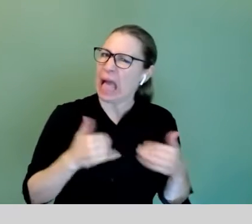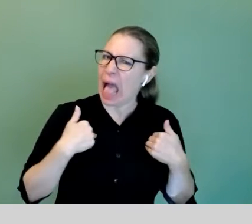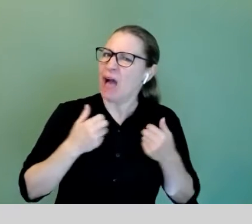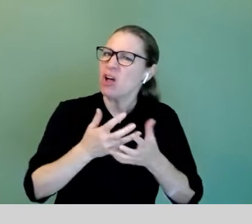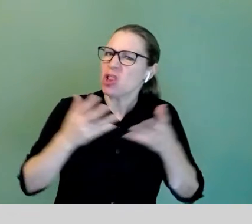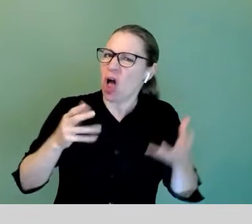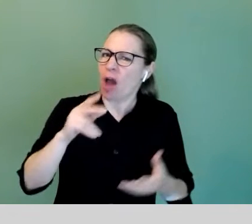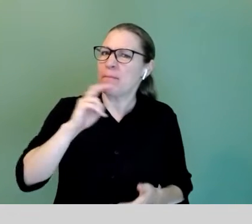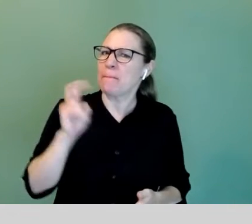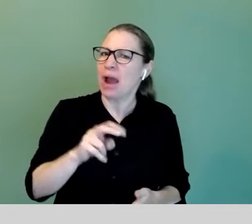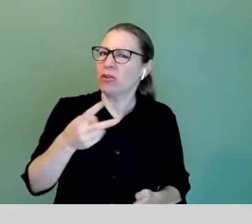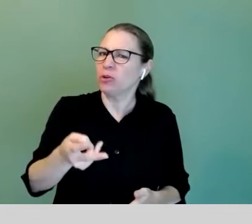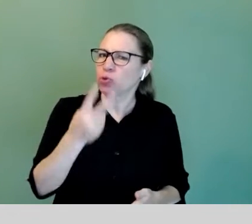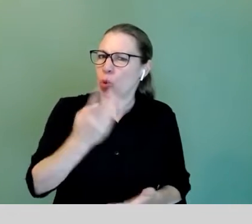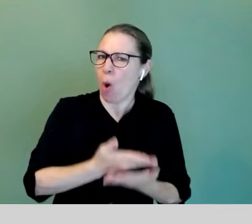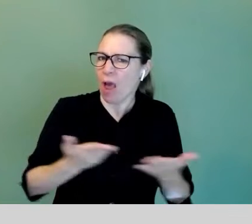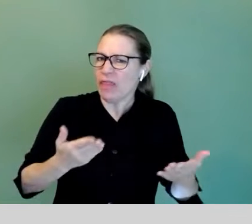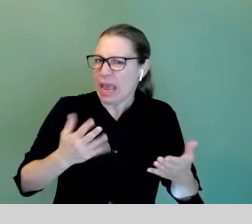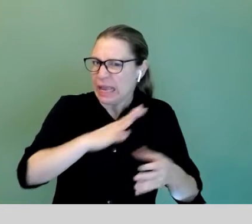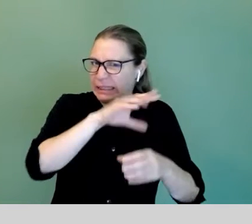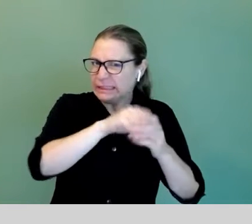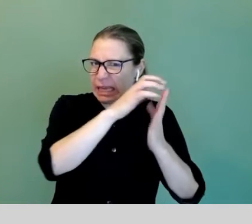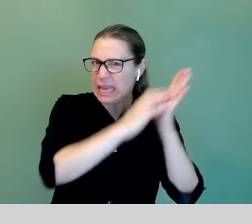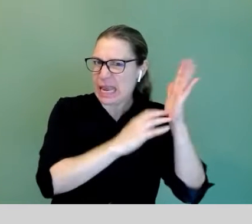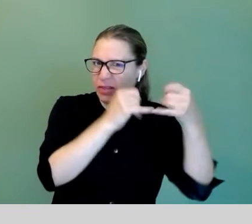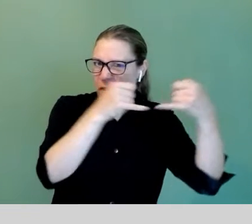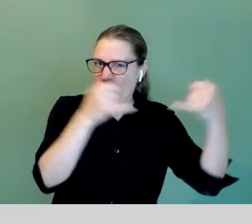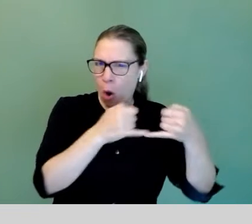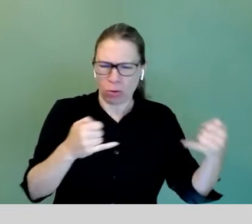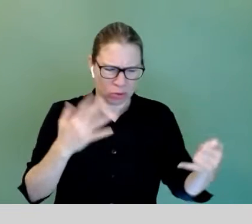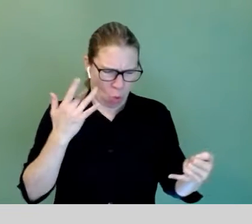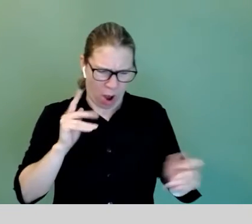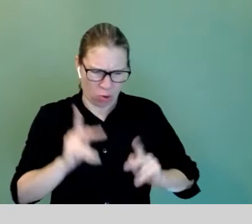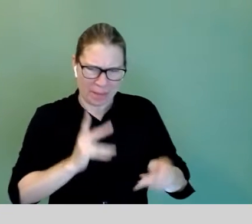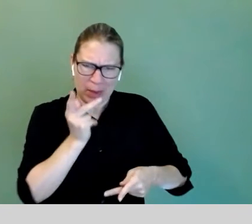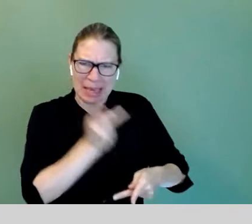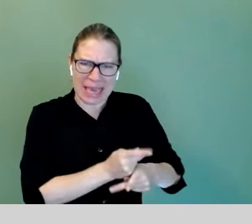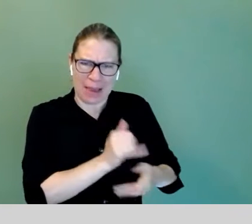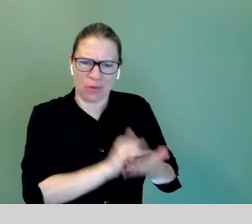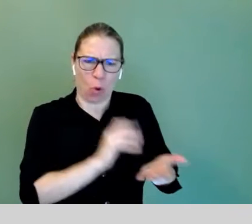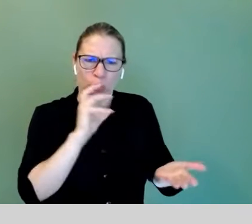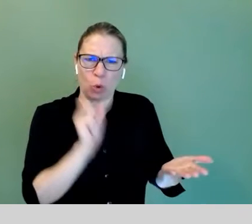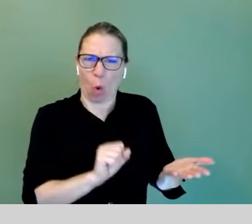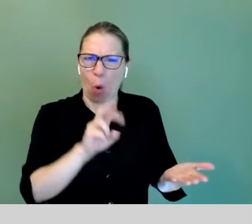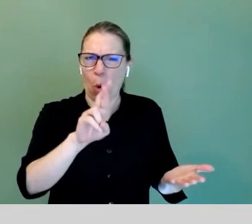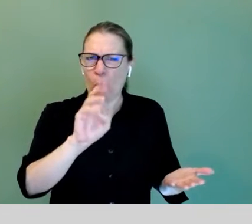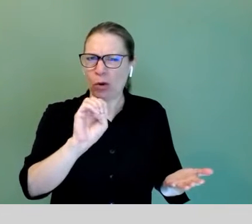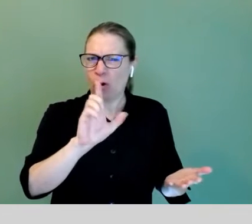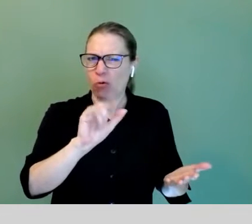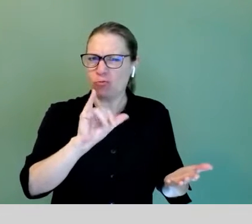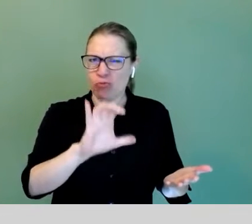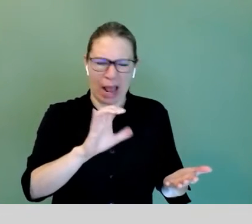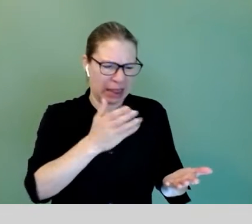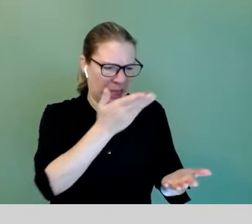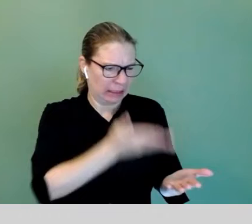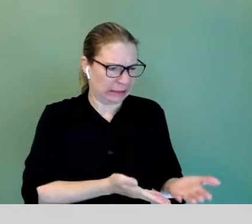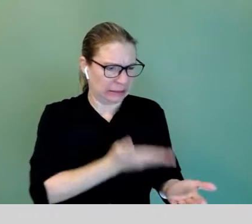relics in their code. So why would people keep these relics? Why do they want to hope that maybe